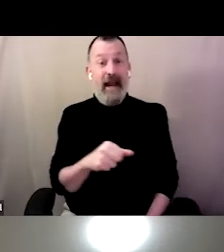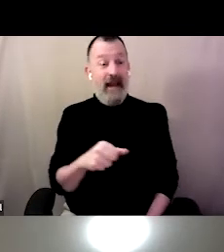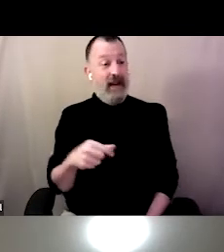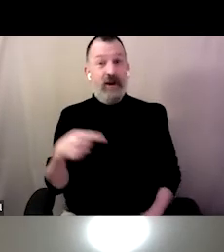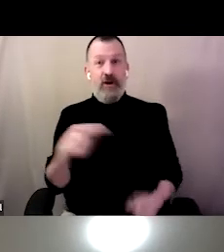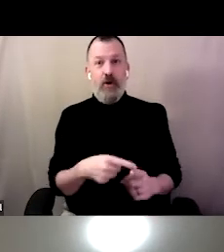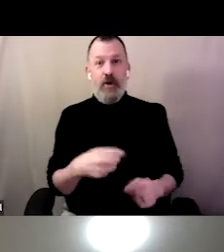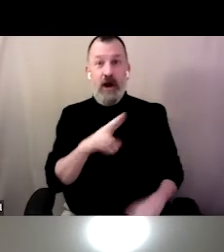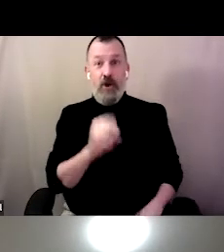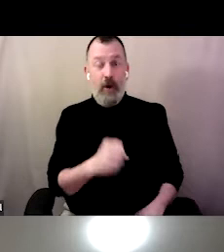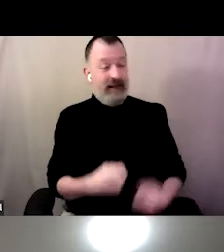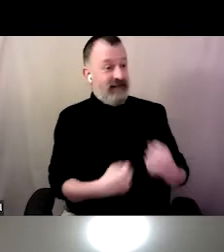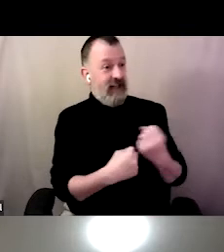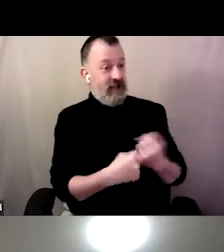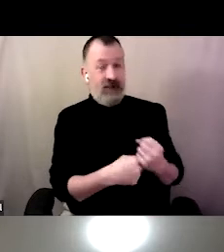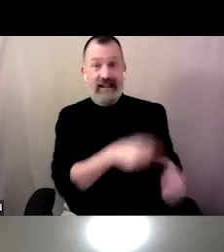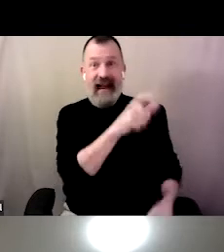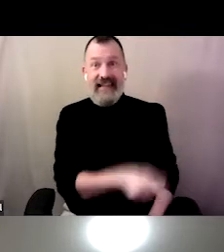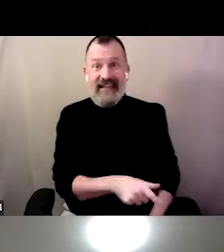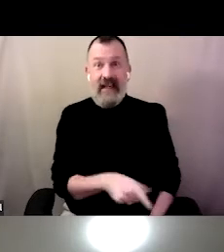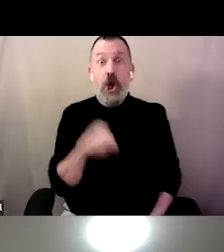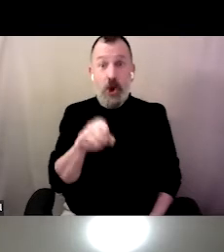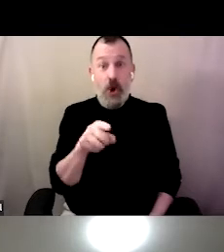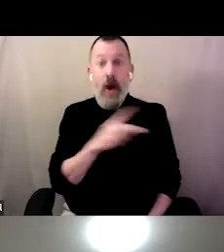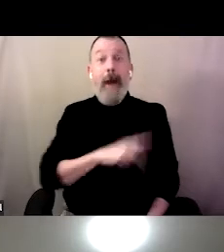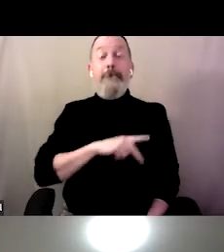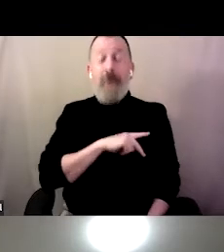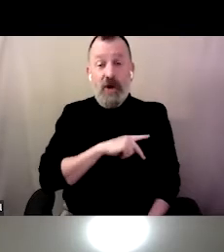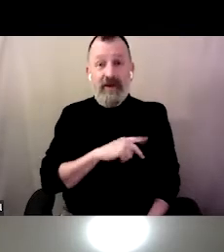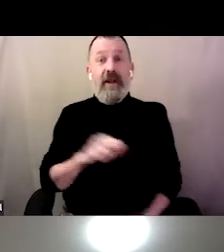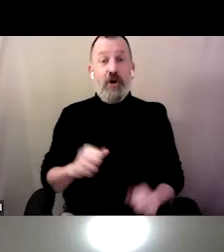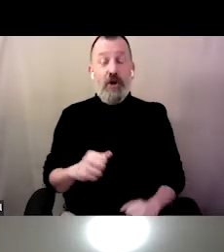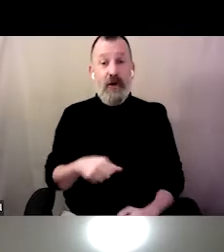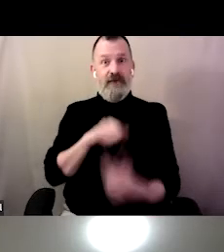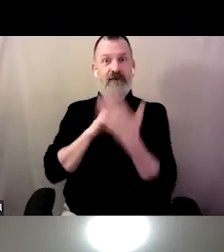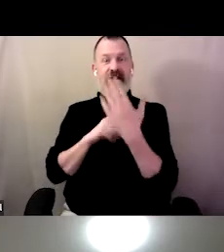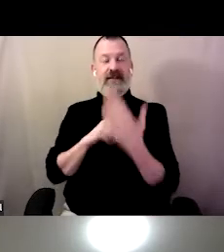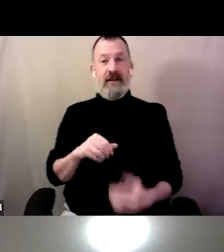CalebBarlow: You you personally could face criminal or civil penalties criminal or civil